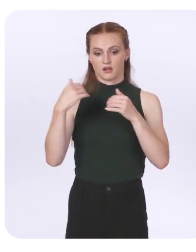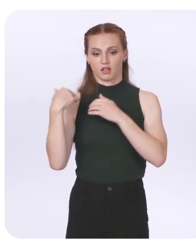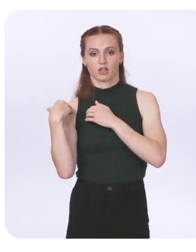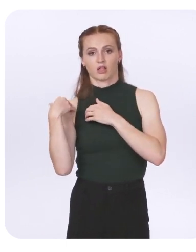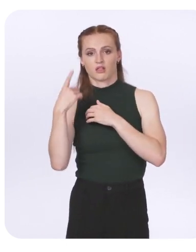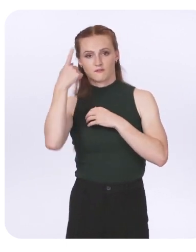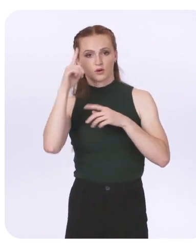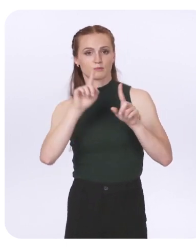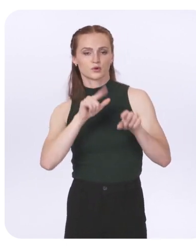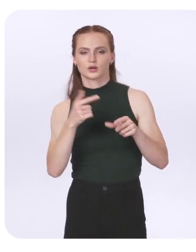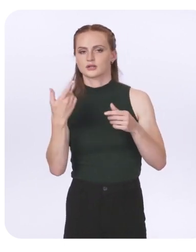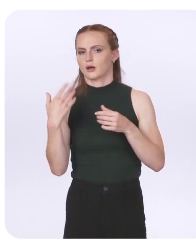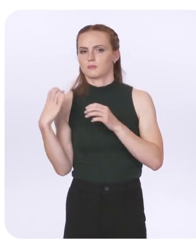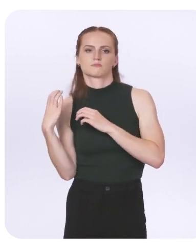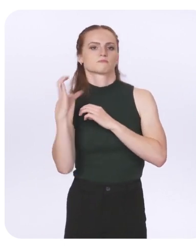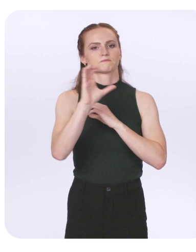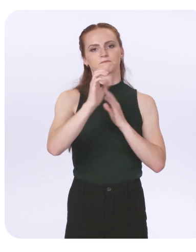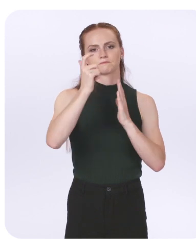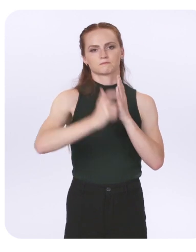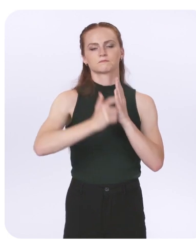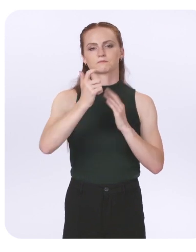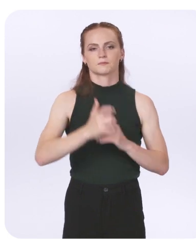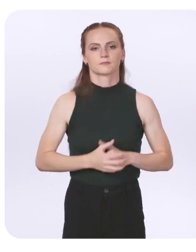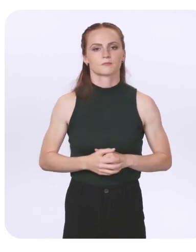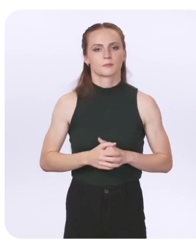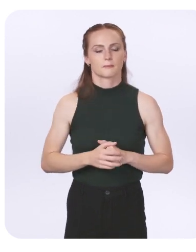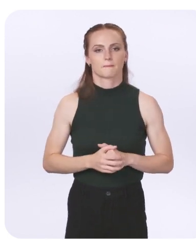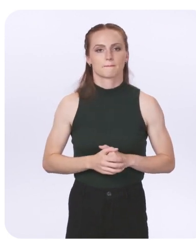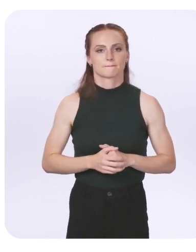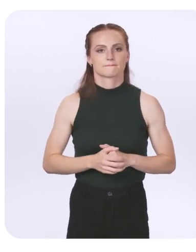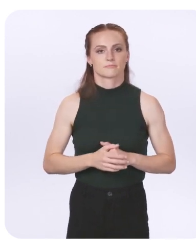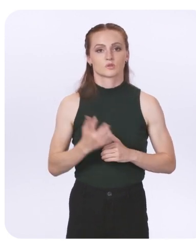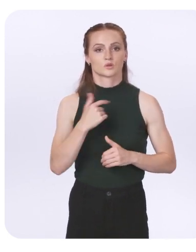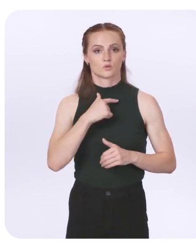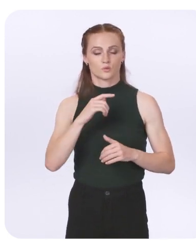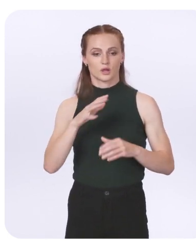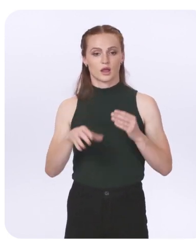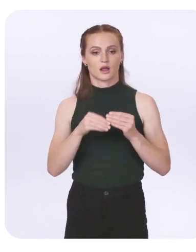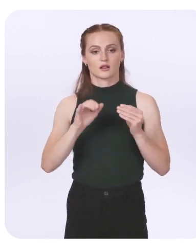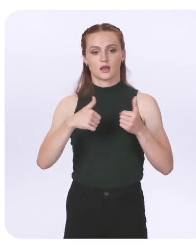When we added this, a small minority of players were quite vocally against it.